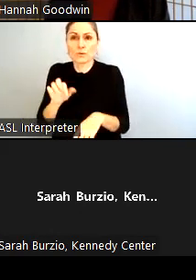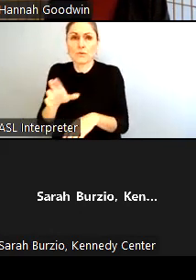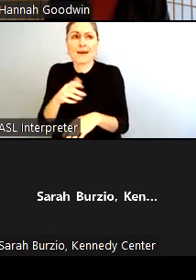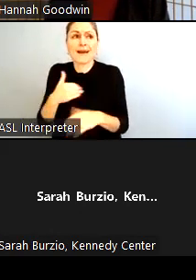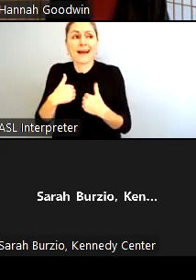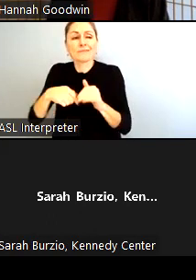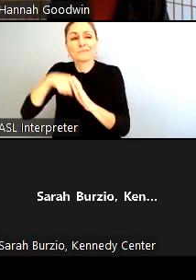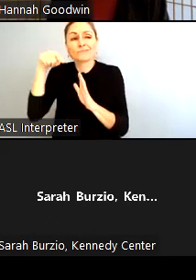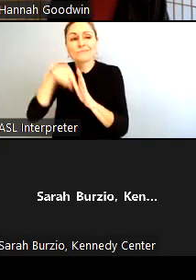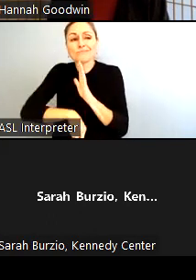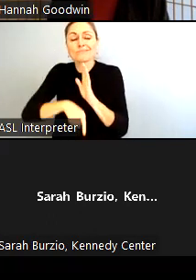as a result of your session.